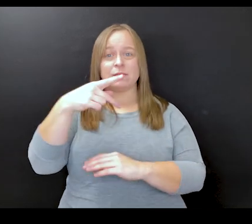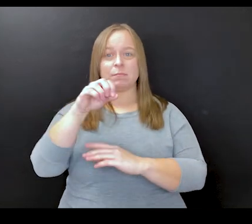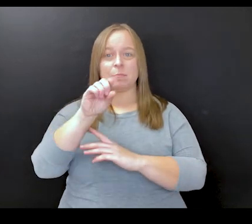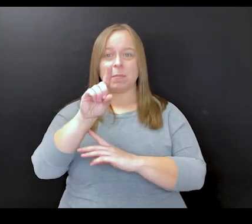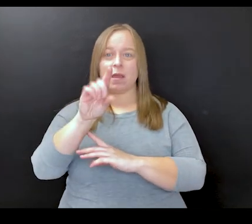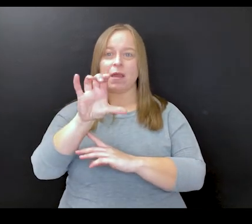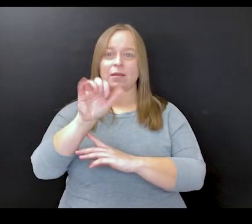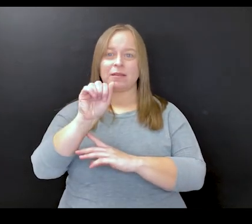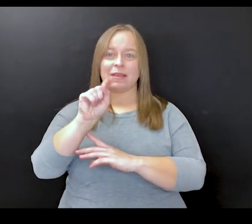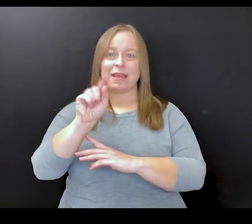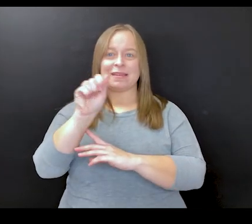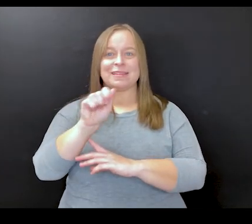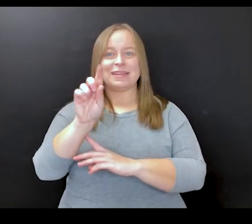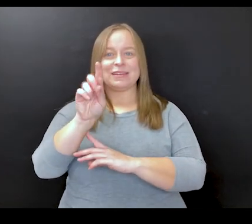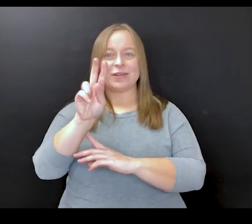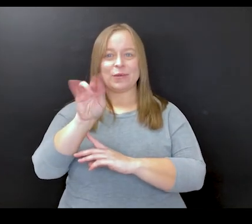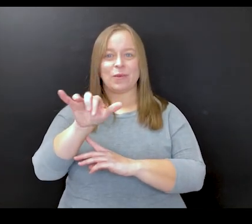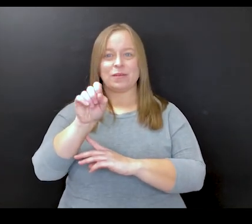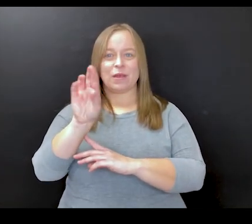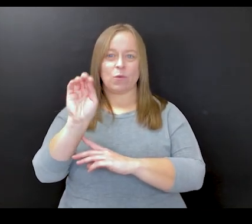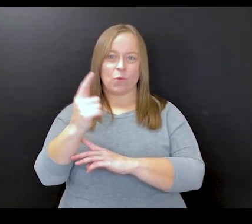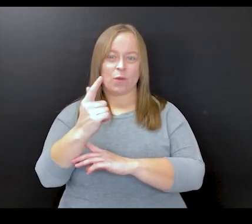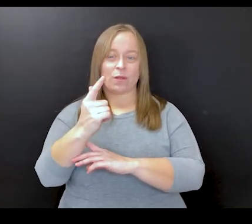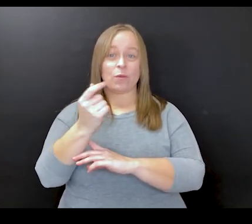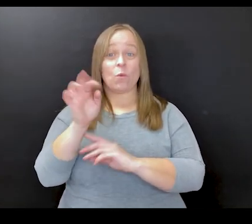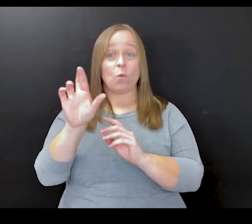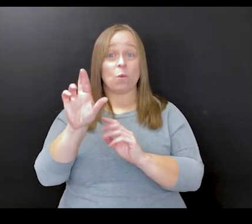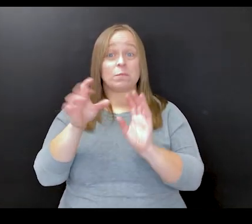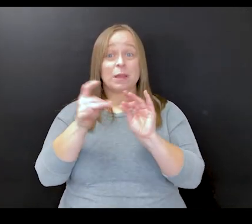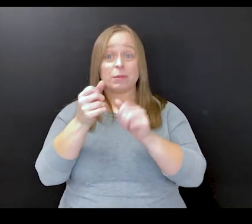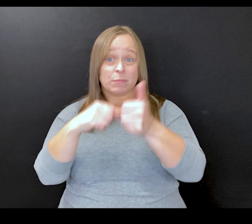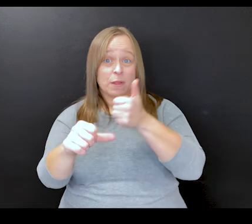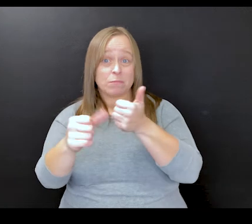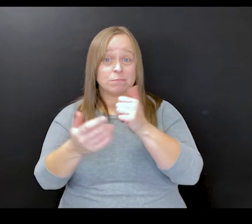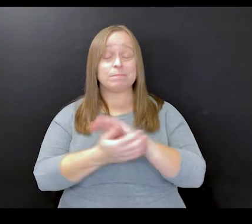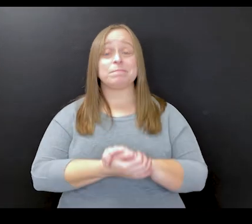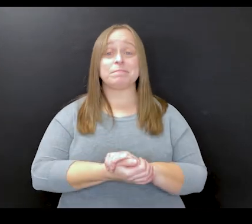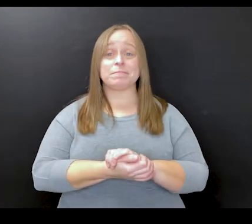please email podcast@drny.org or comment below.